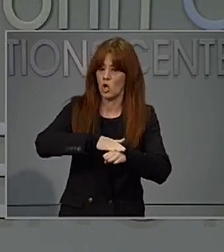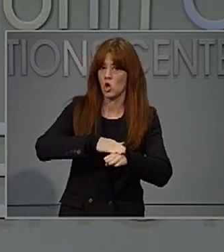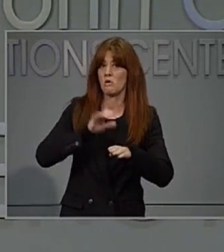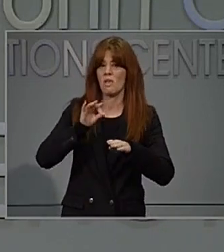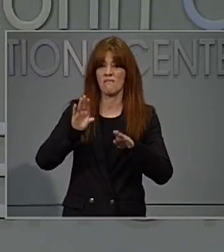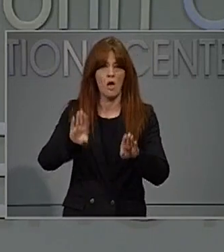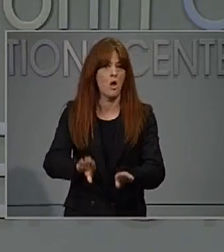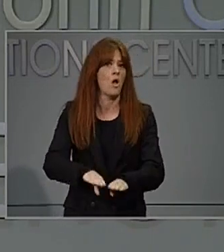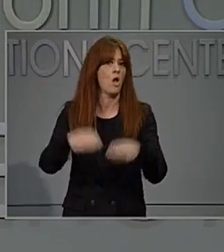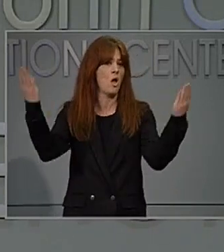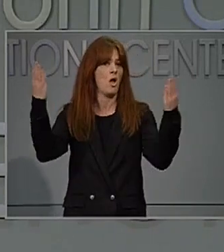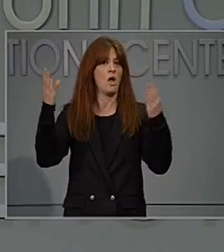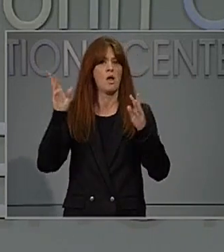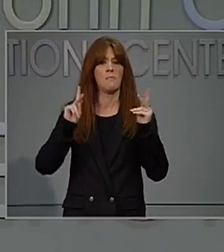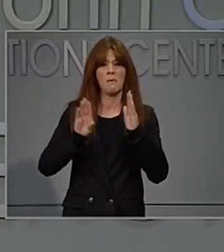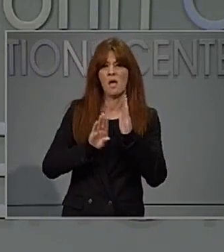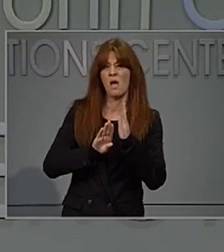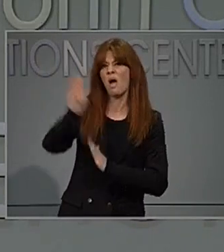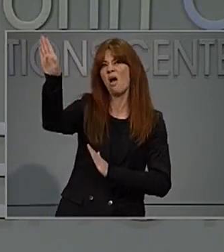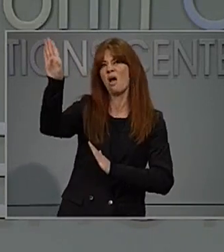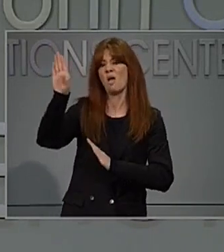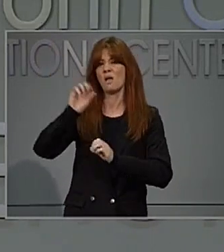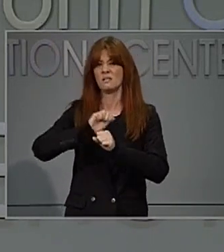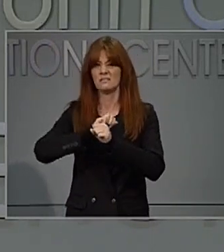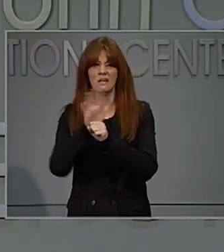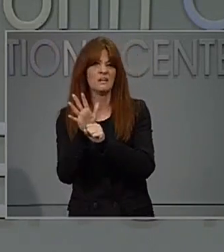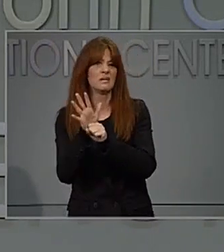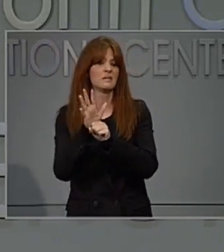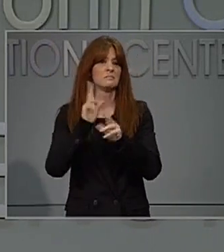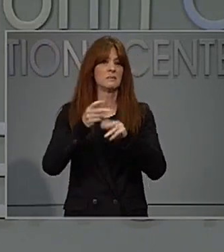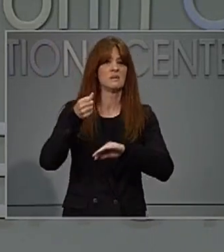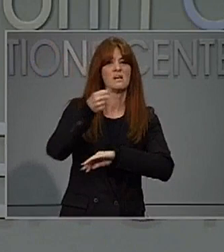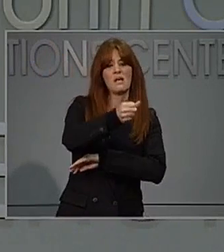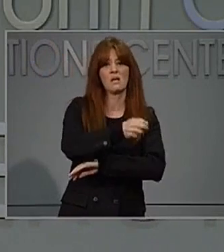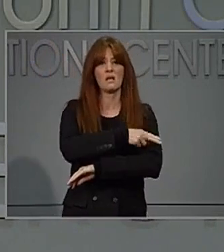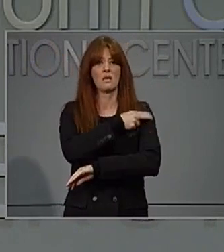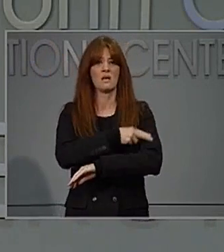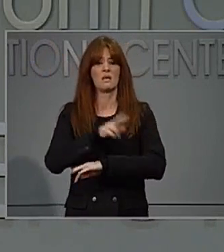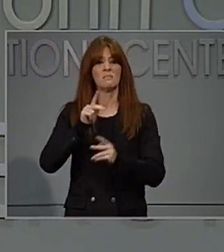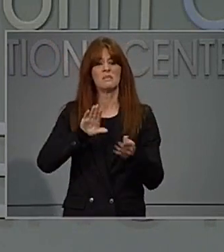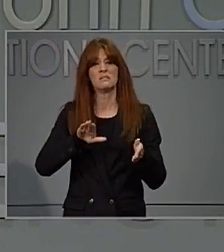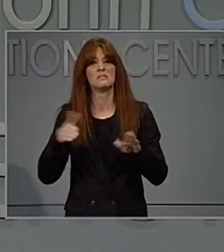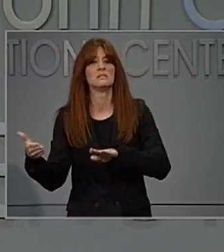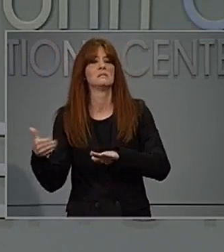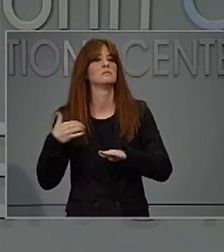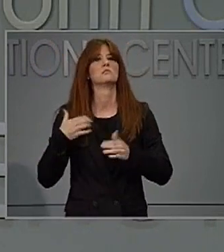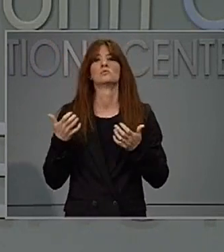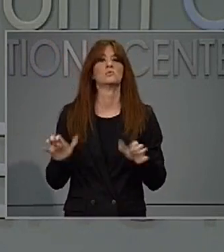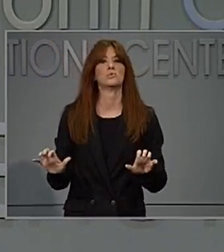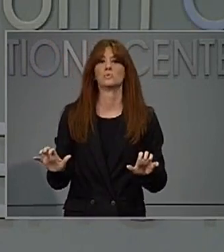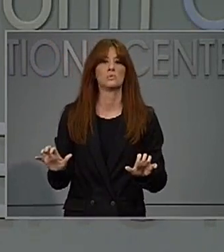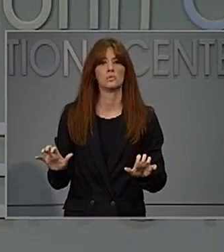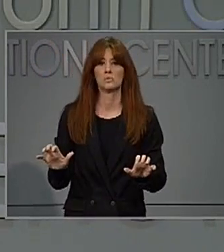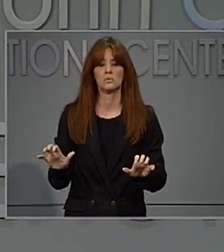CAUTIOUS AND METHODICAL WITH PLANS TO EASE RESTRICTIONS. REMOVING THEM ALL AT ONCE WOULD